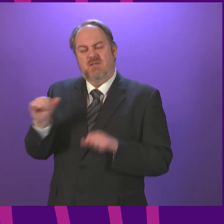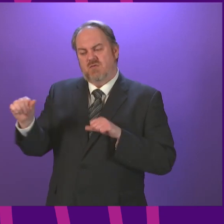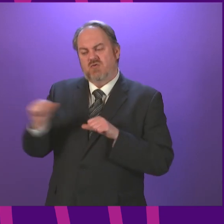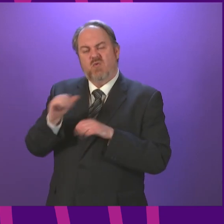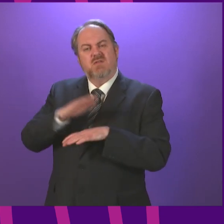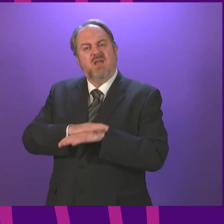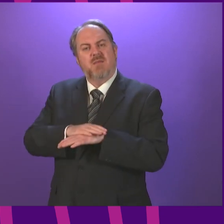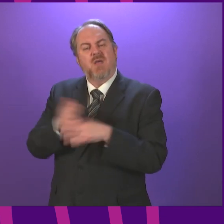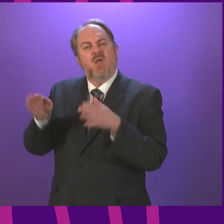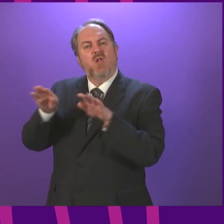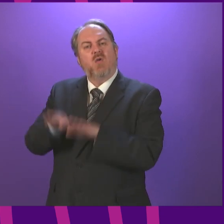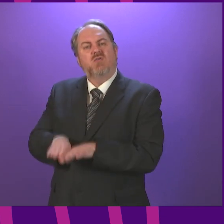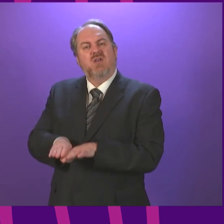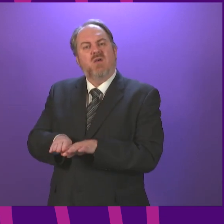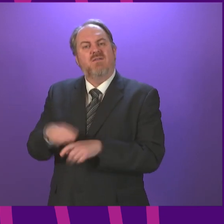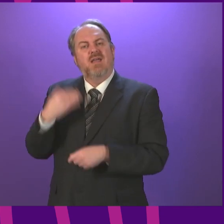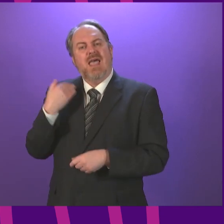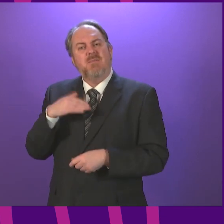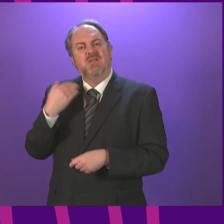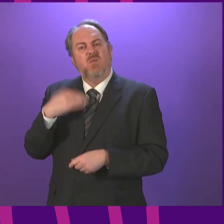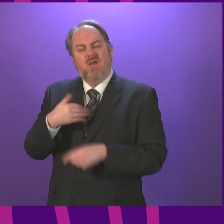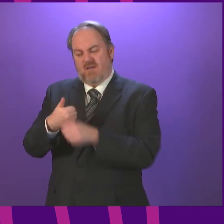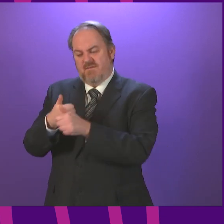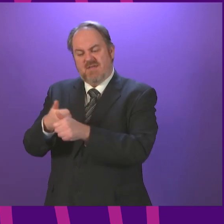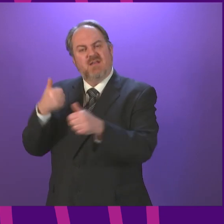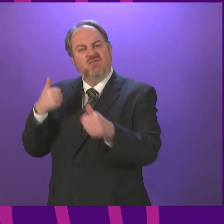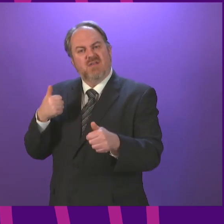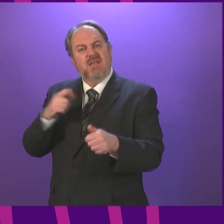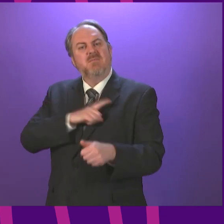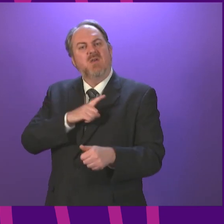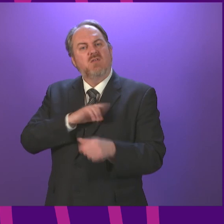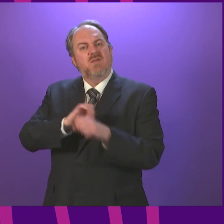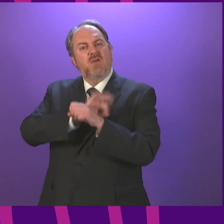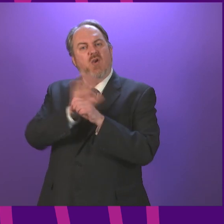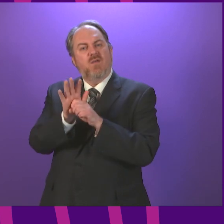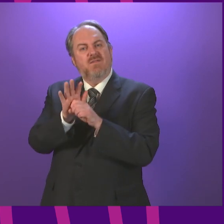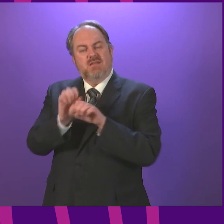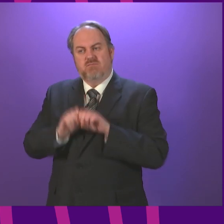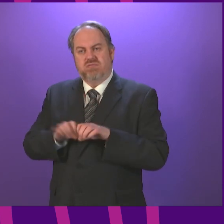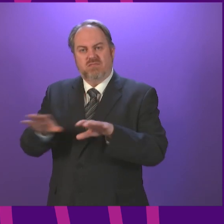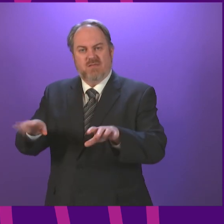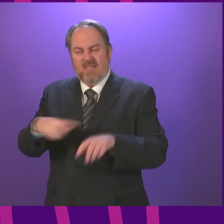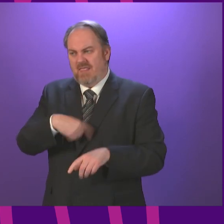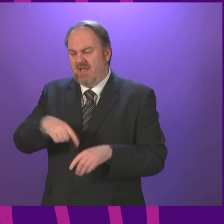abattoir at Brechin because of a Covid outbreak there. They face severe disruption because